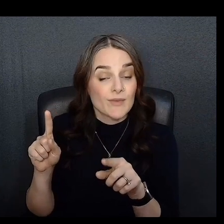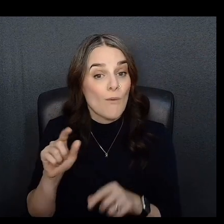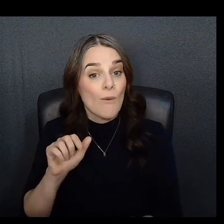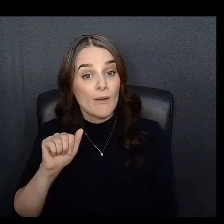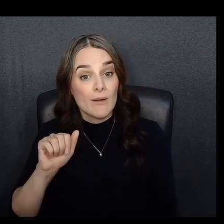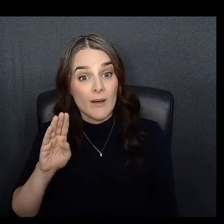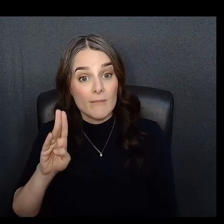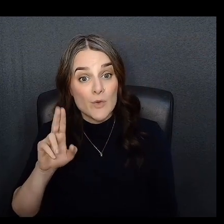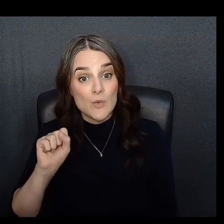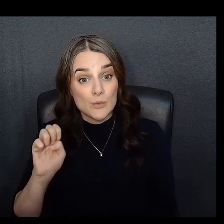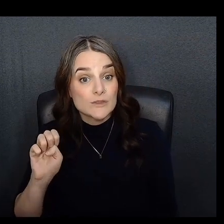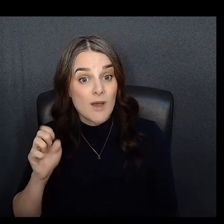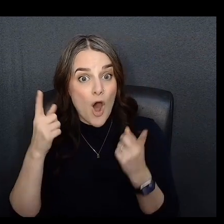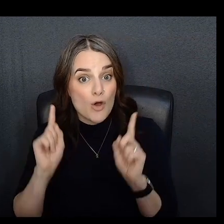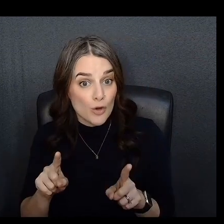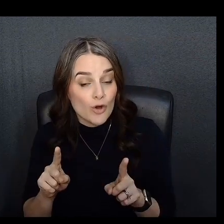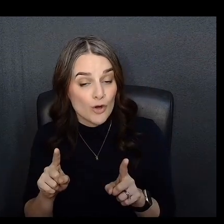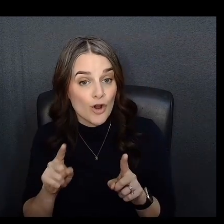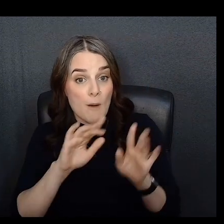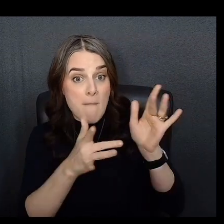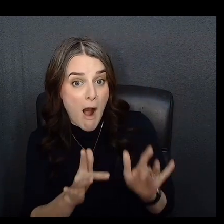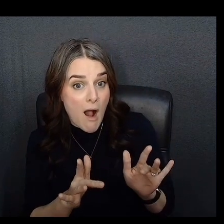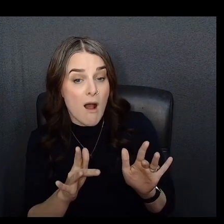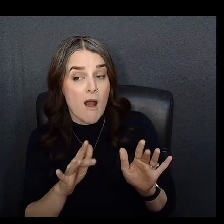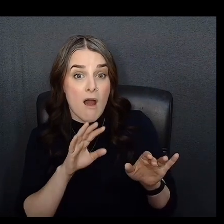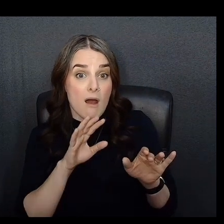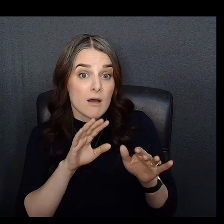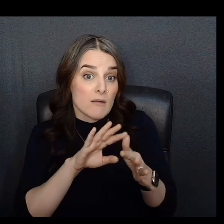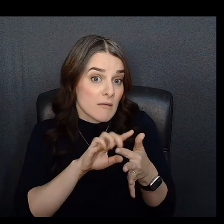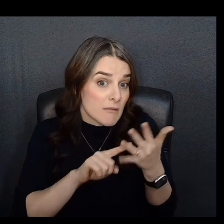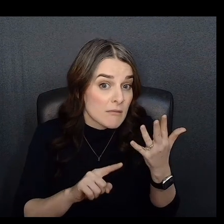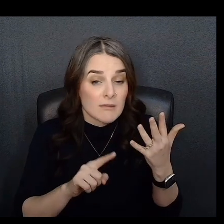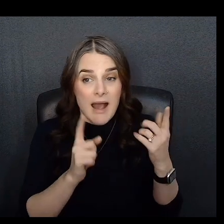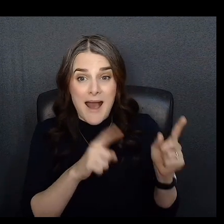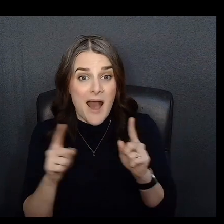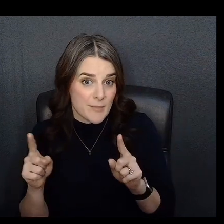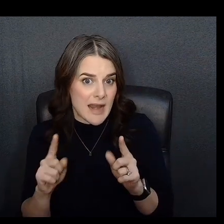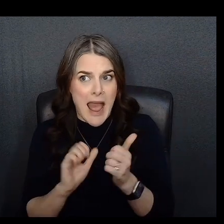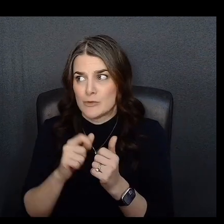being able to talk about those things and report it. Other considerations too.